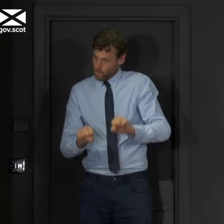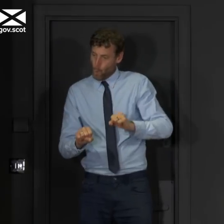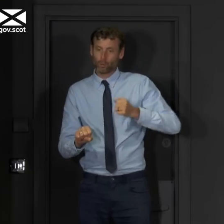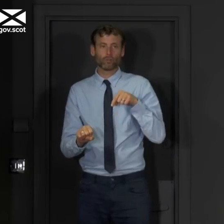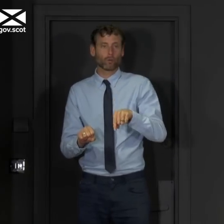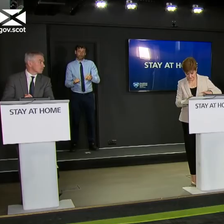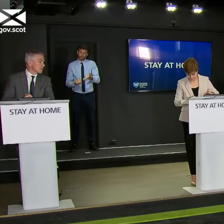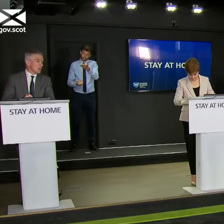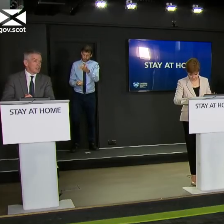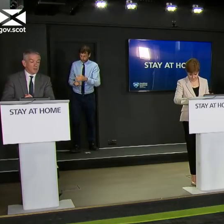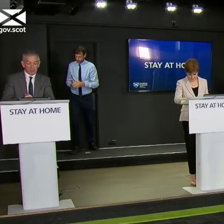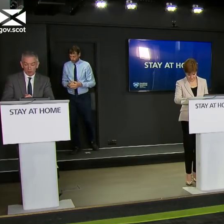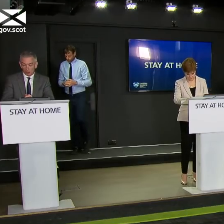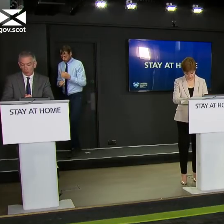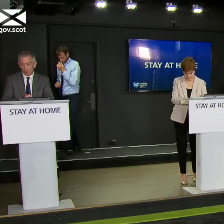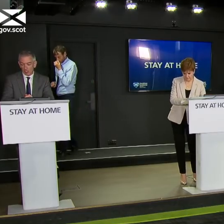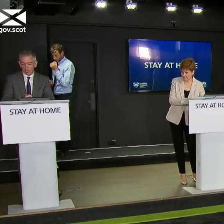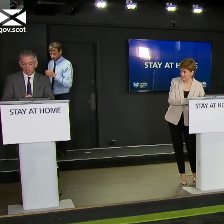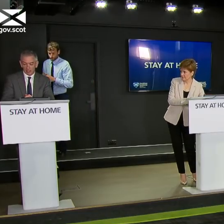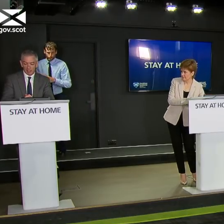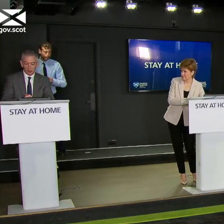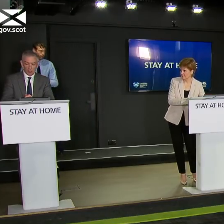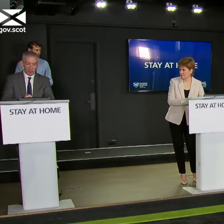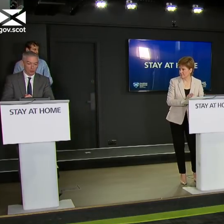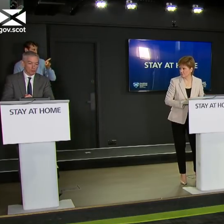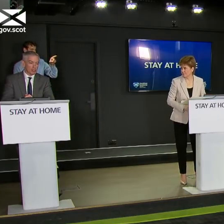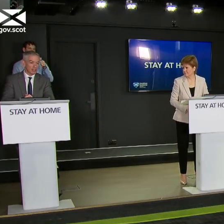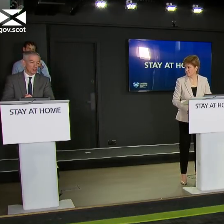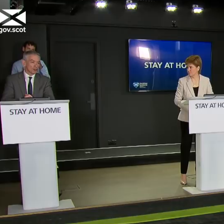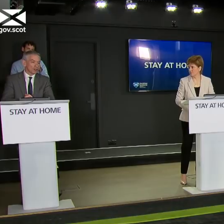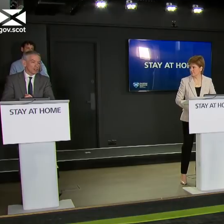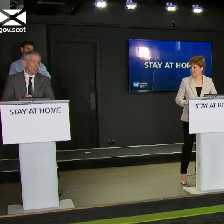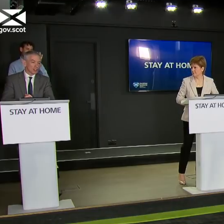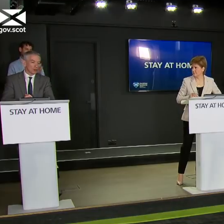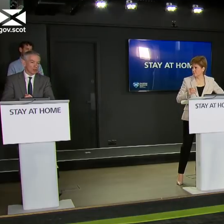It's a really good question, actually, and whilst I don't pretend to understand all the